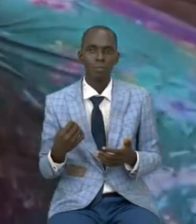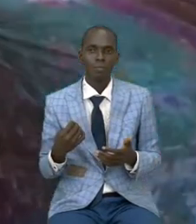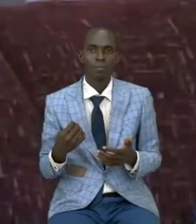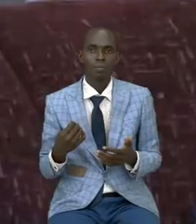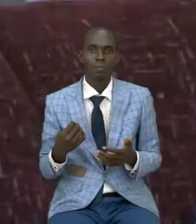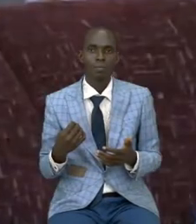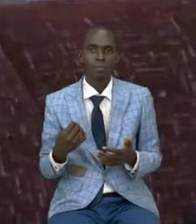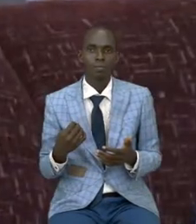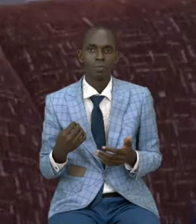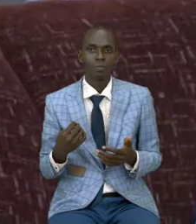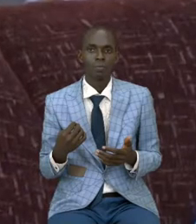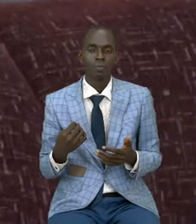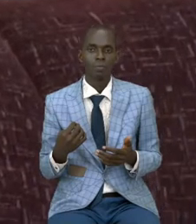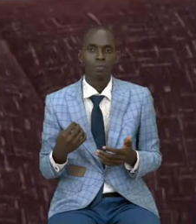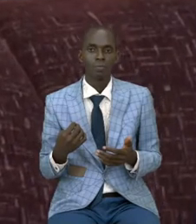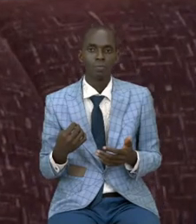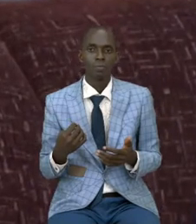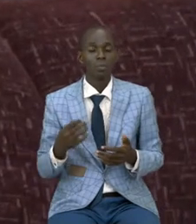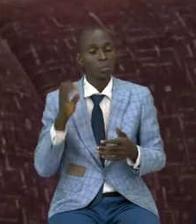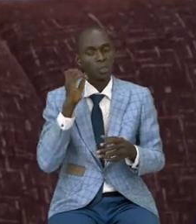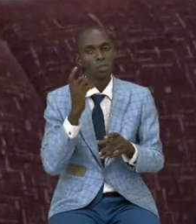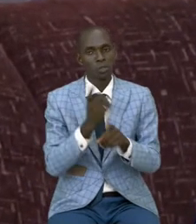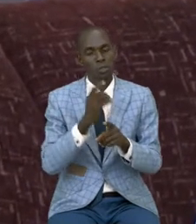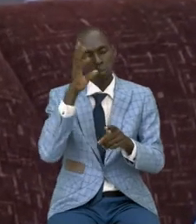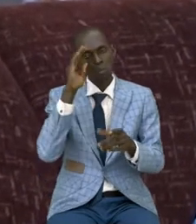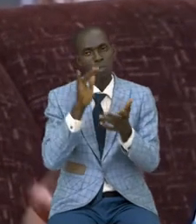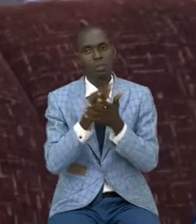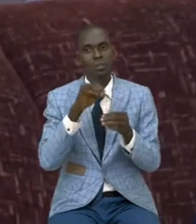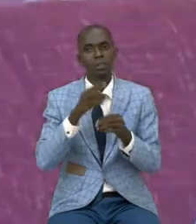traveled believing in god i feel some sensation